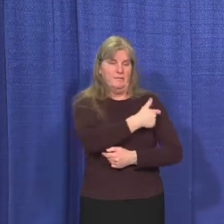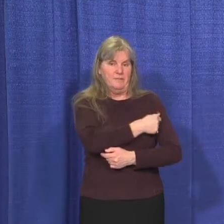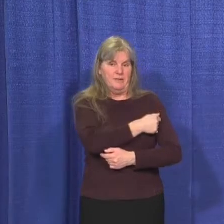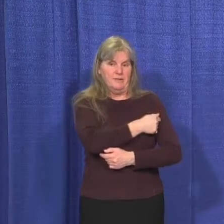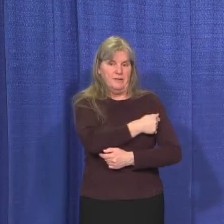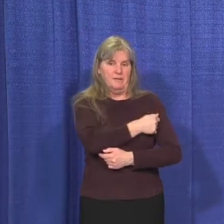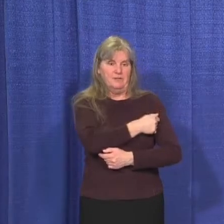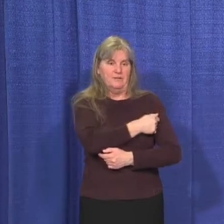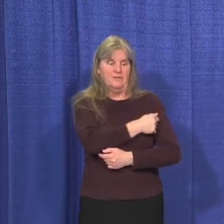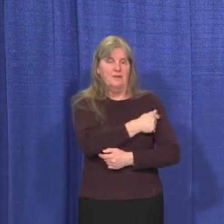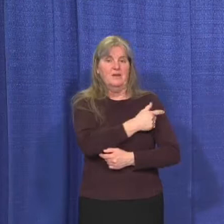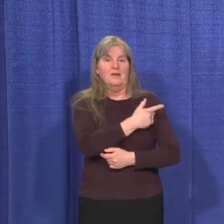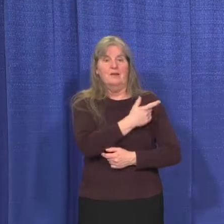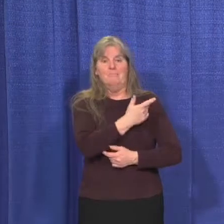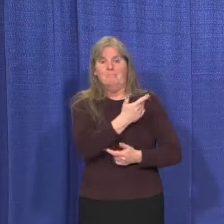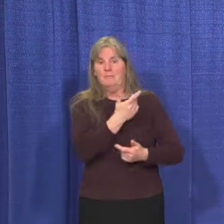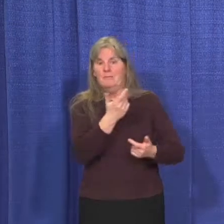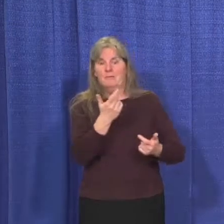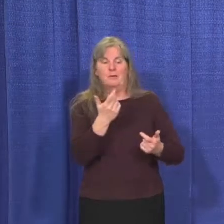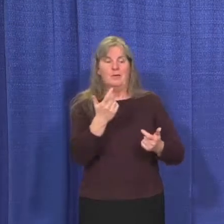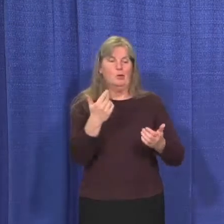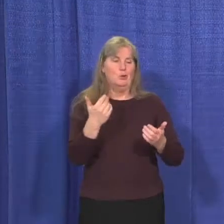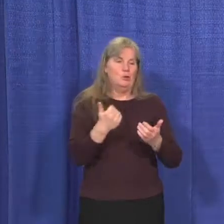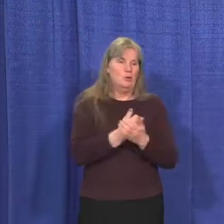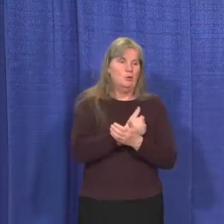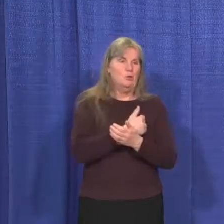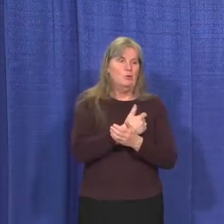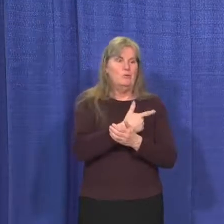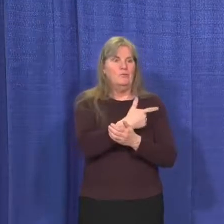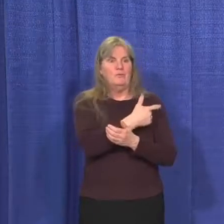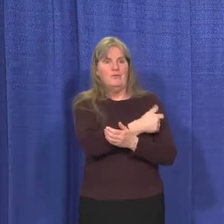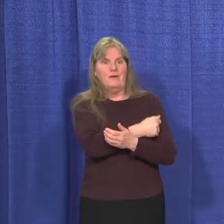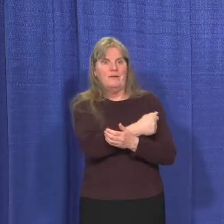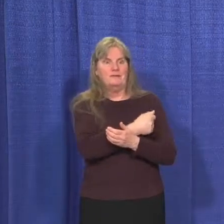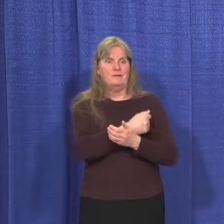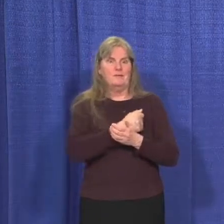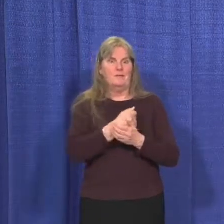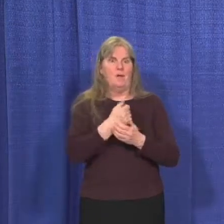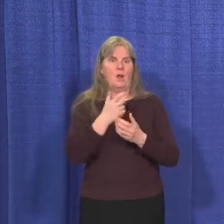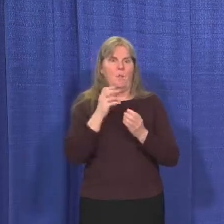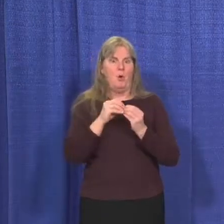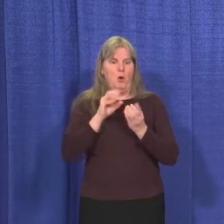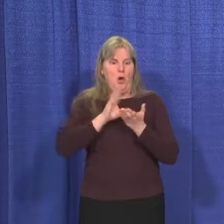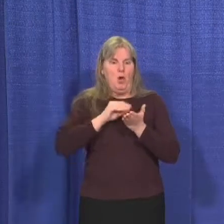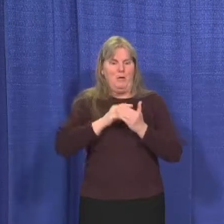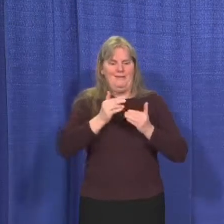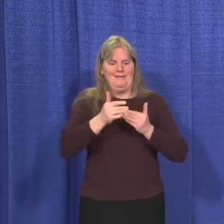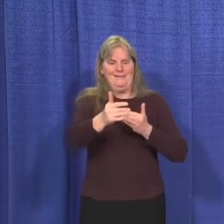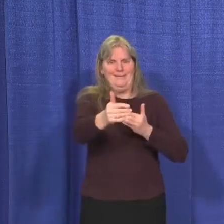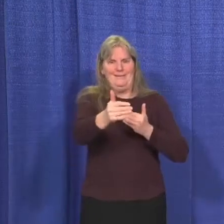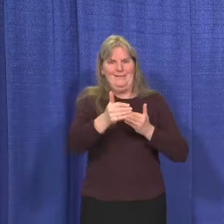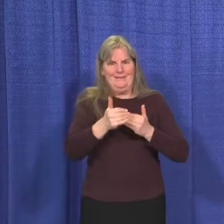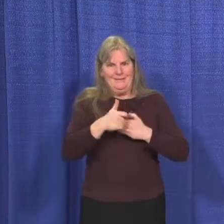Recognizing that with new vaccines, that question always has to come with time and I think we're pretty confident